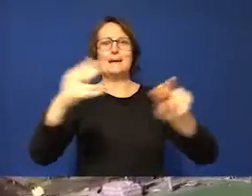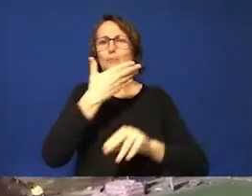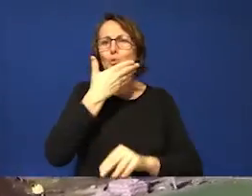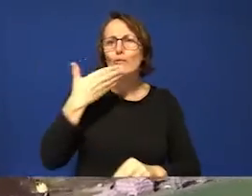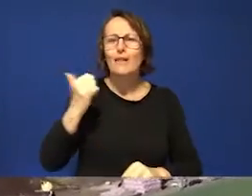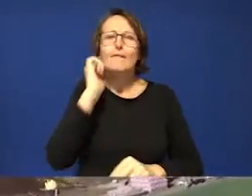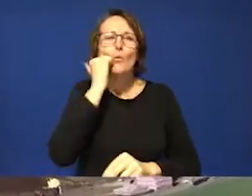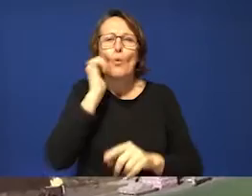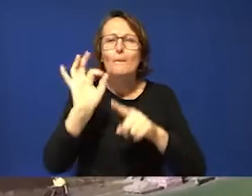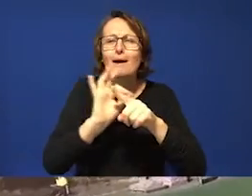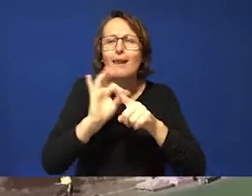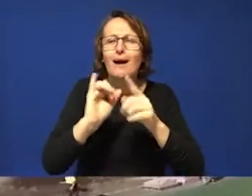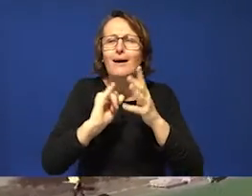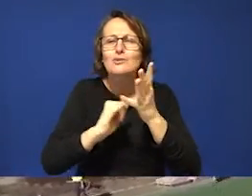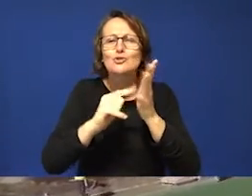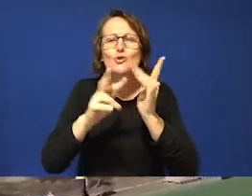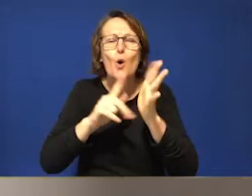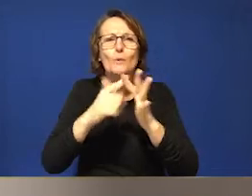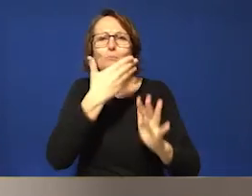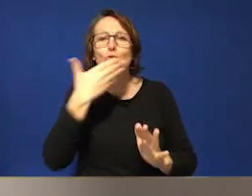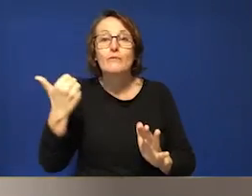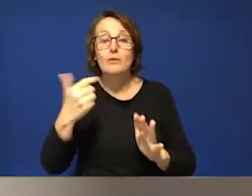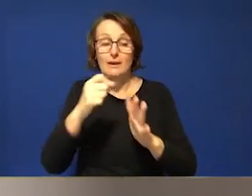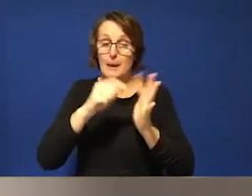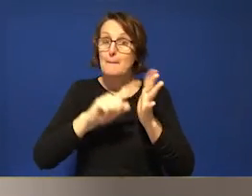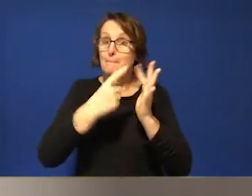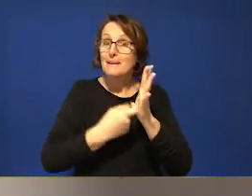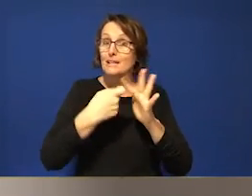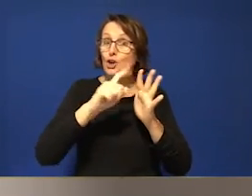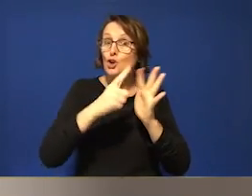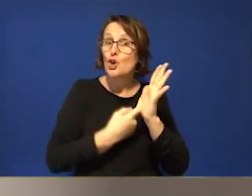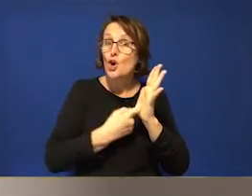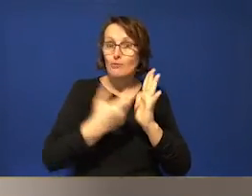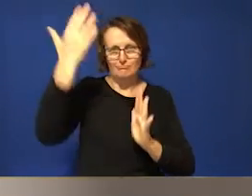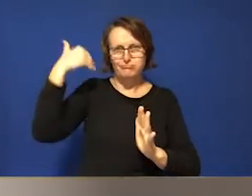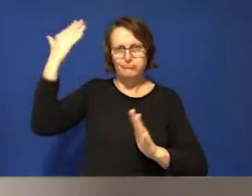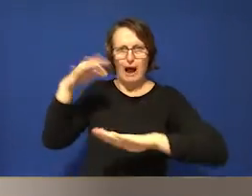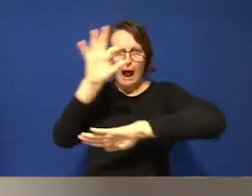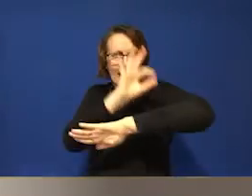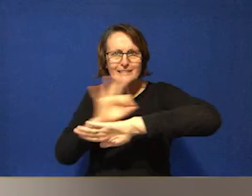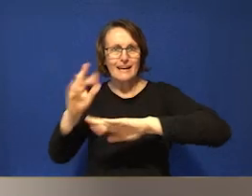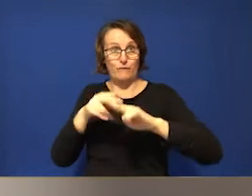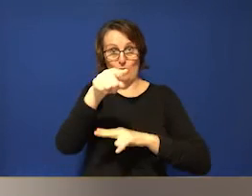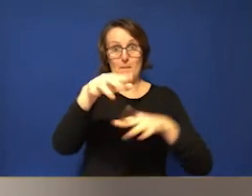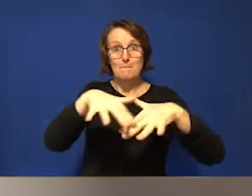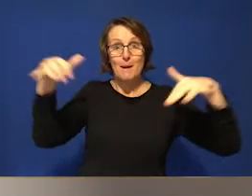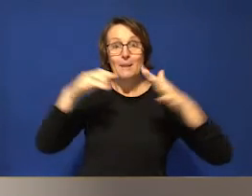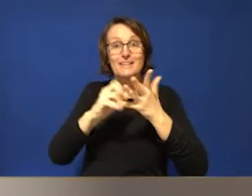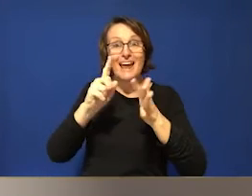it's got a beautiful, warm colored stone. And was the model for that was Peter Kerr's first section of the original building.